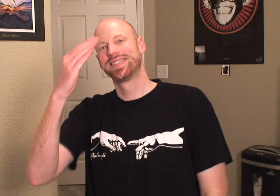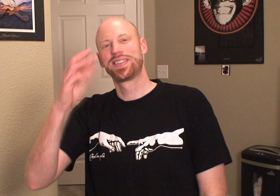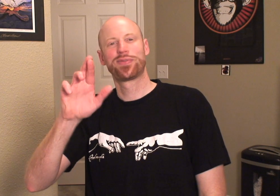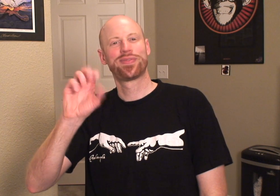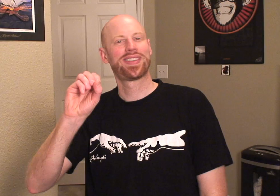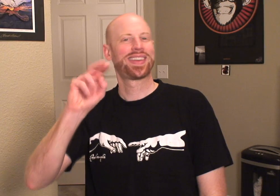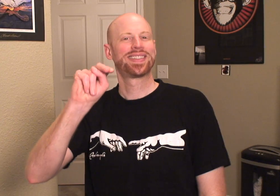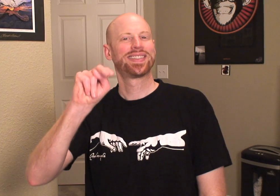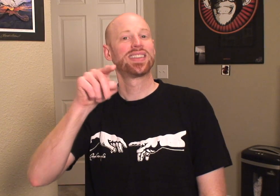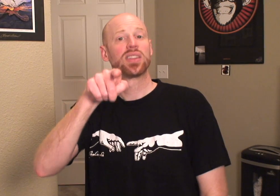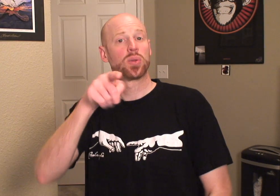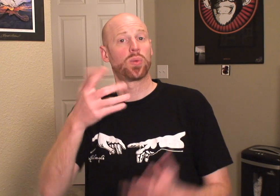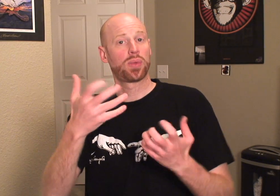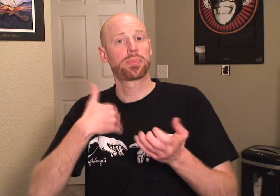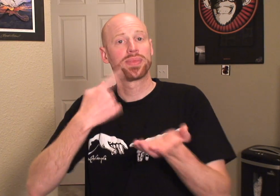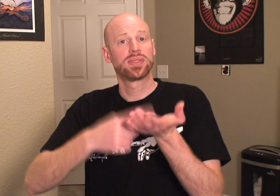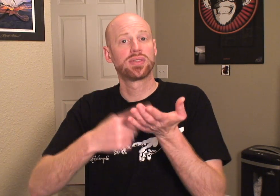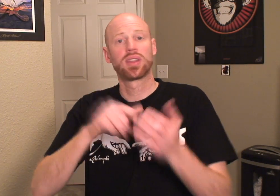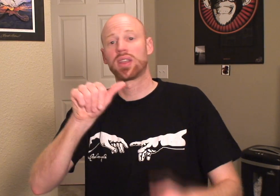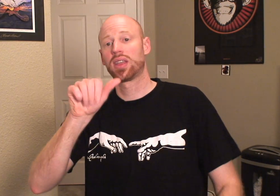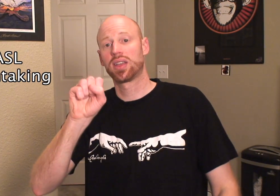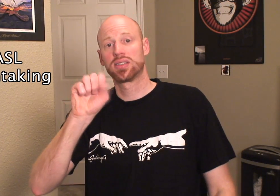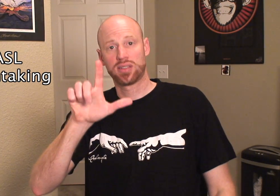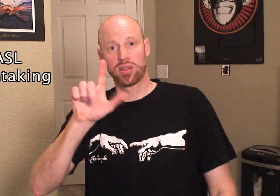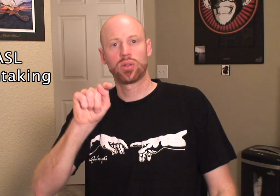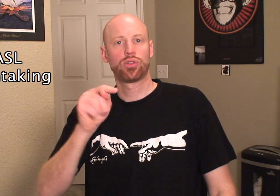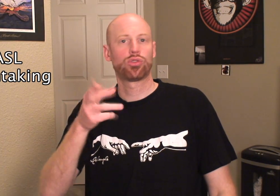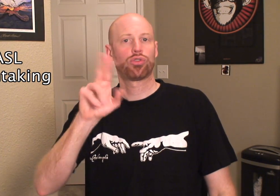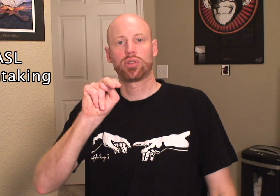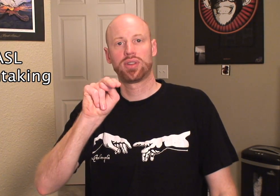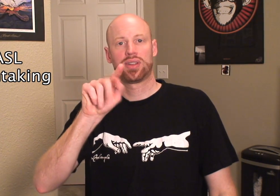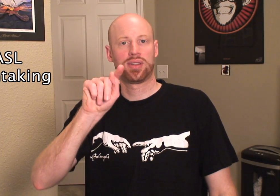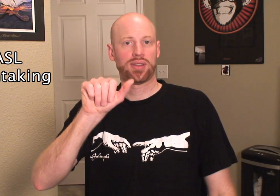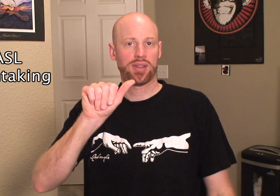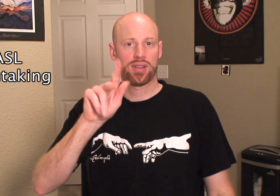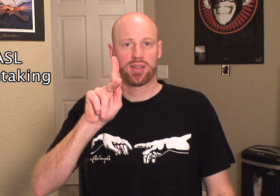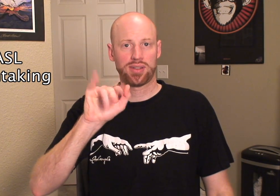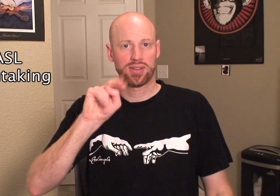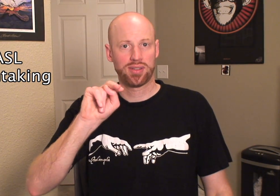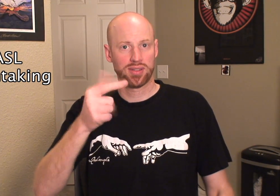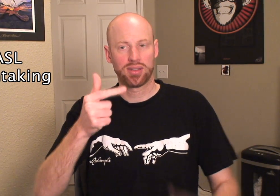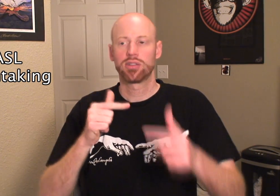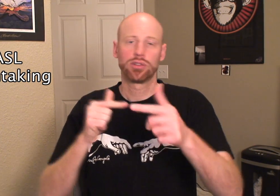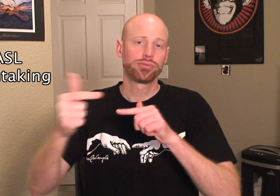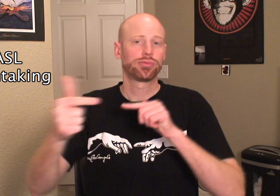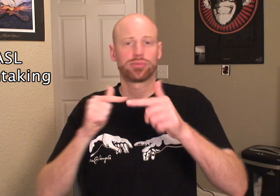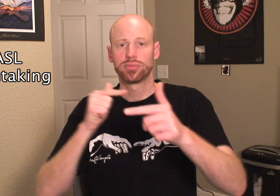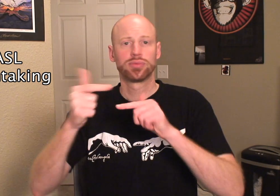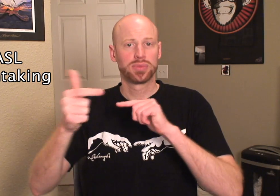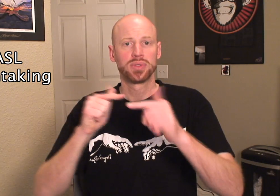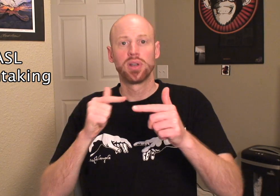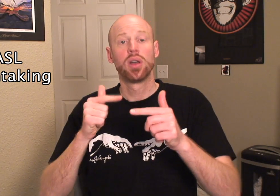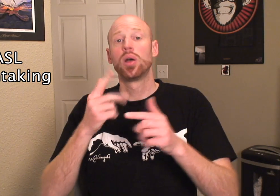Hey there, Ron! You asked me to talk about ASL turntaking,